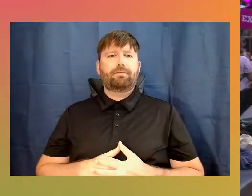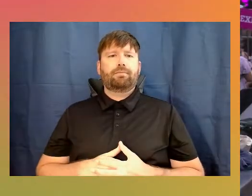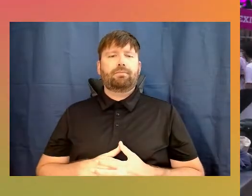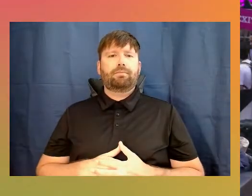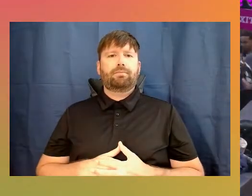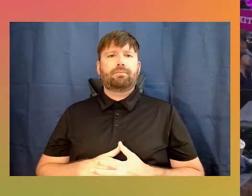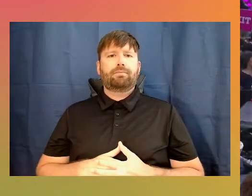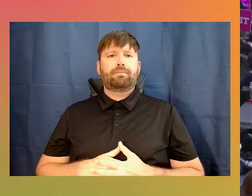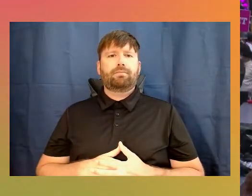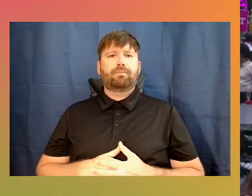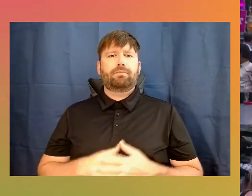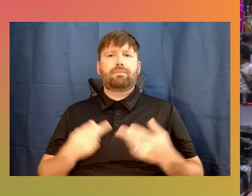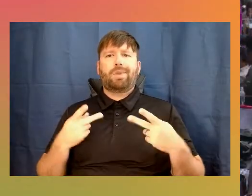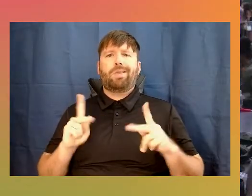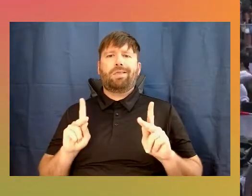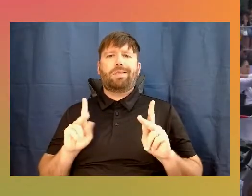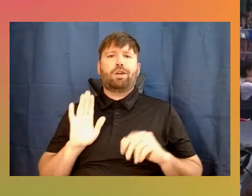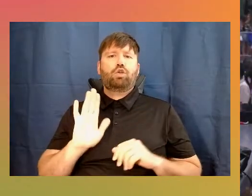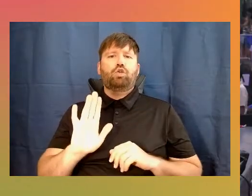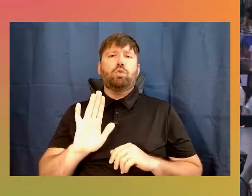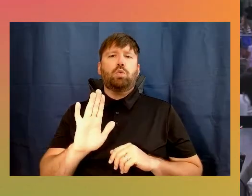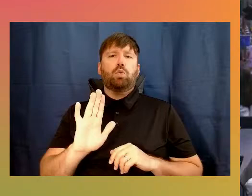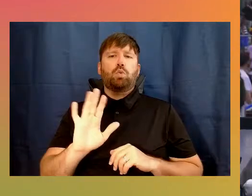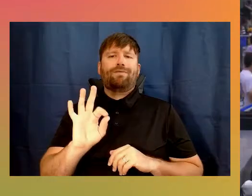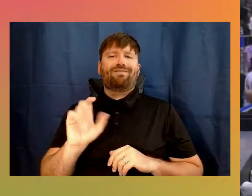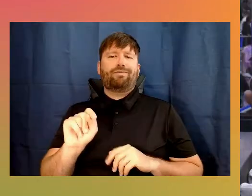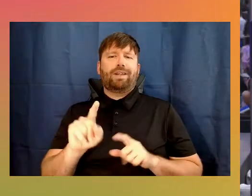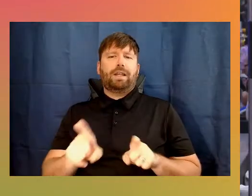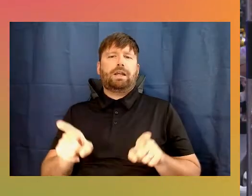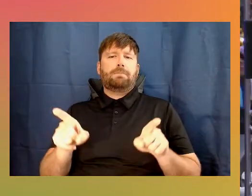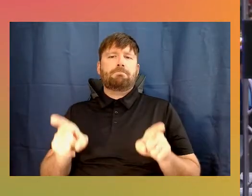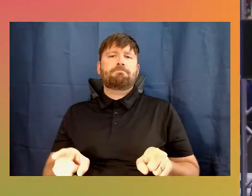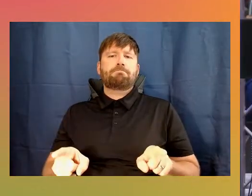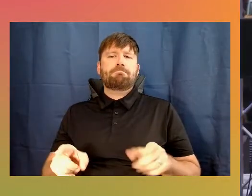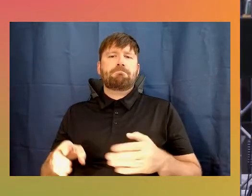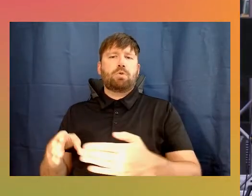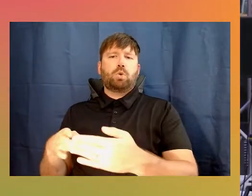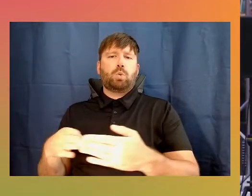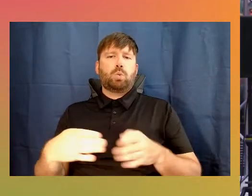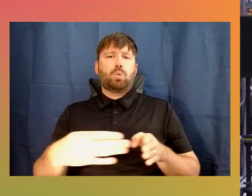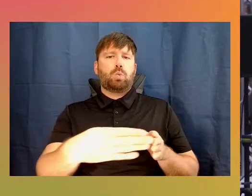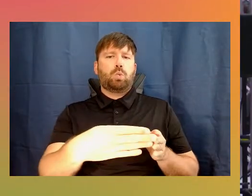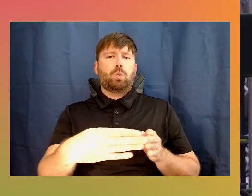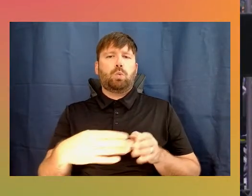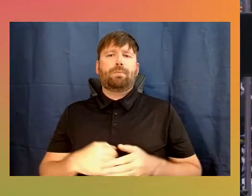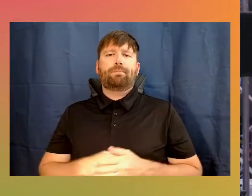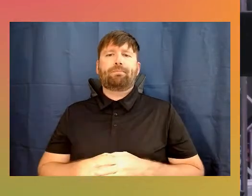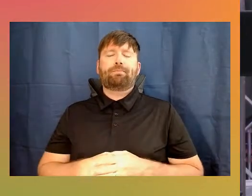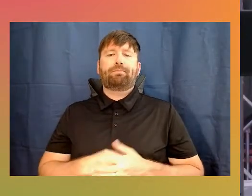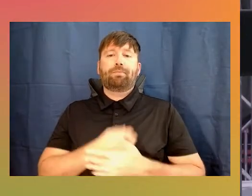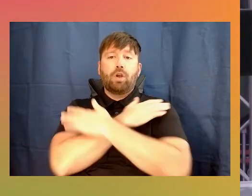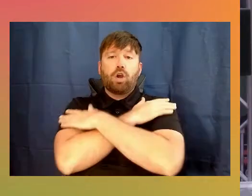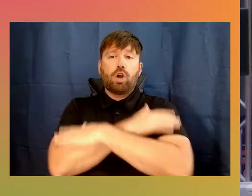FINAL RESTING POSE. LET YOUR FEET MOVE TOWARDS THE